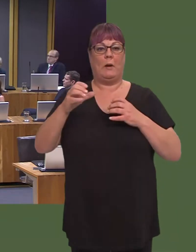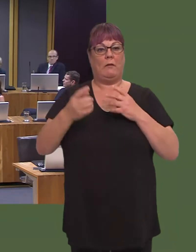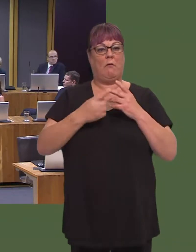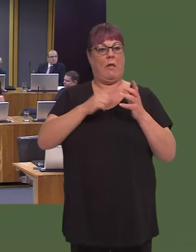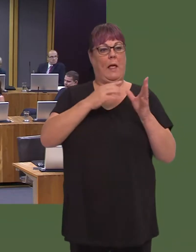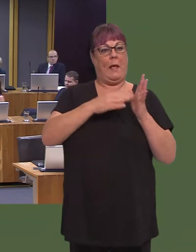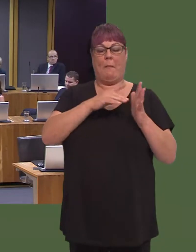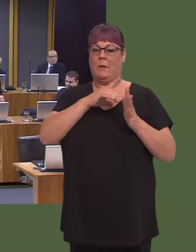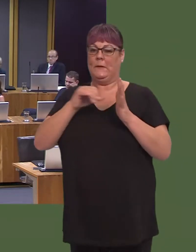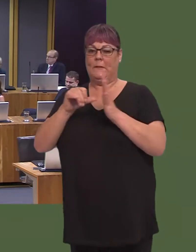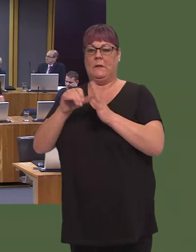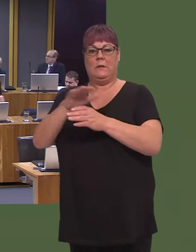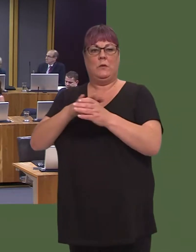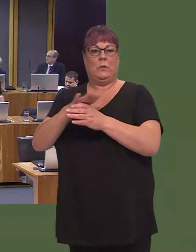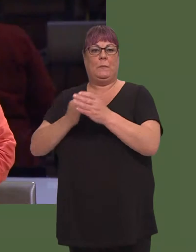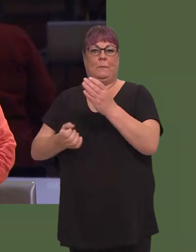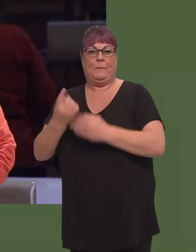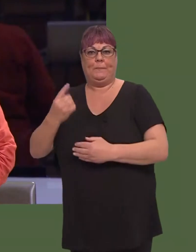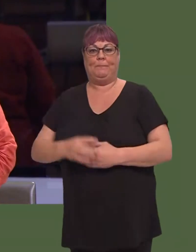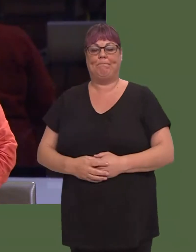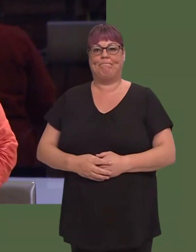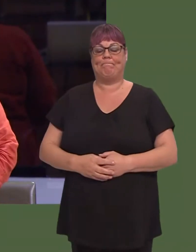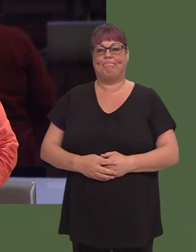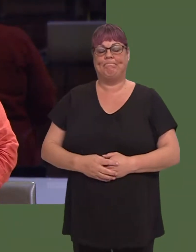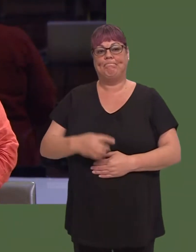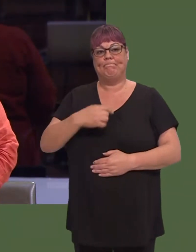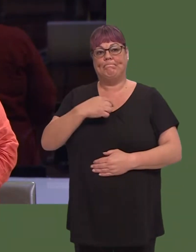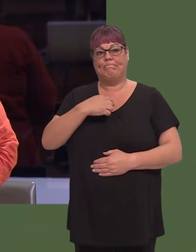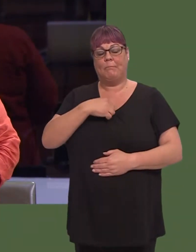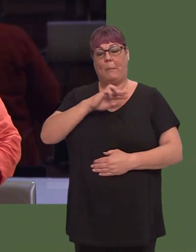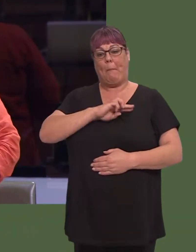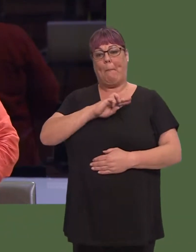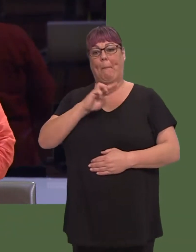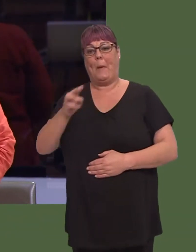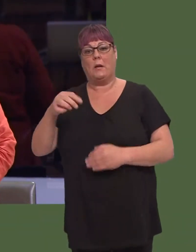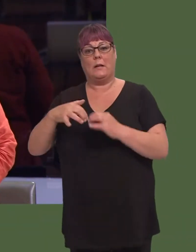74.4 per cent of red calls received a response within eight minutes, with a median response